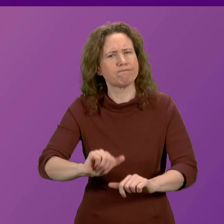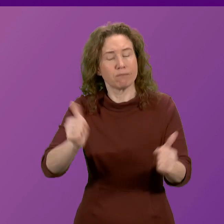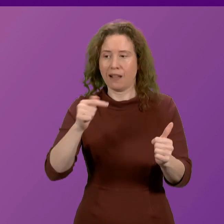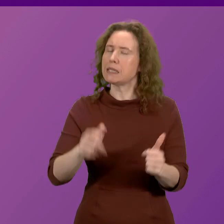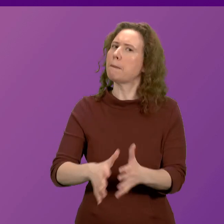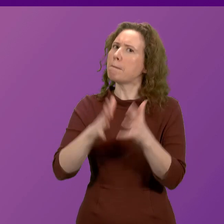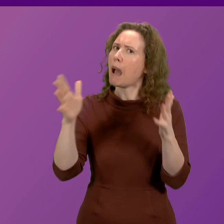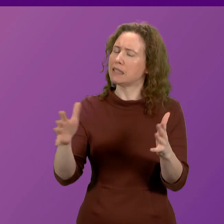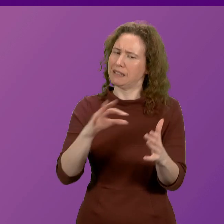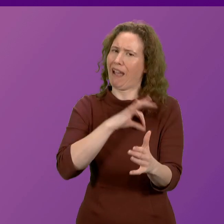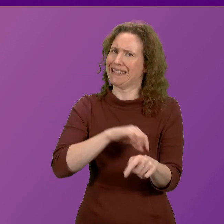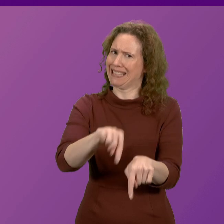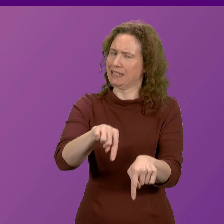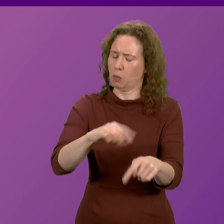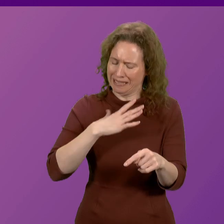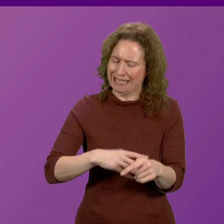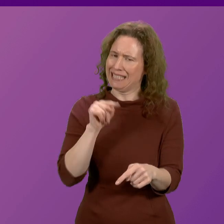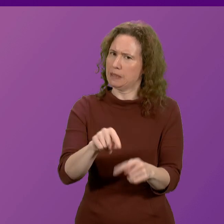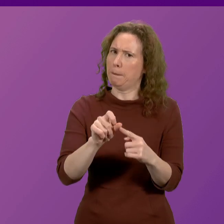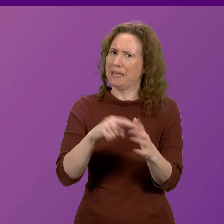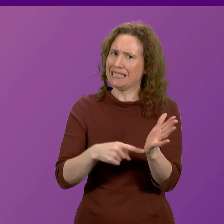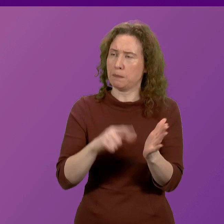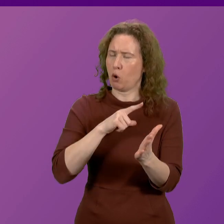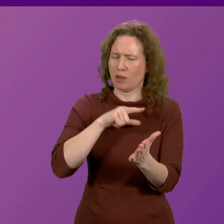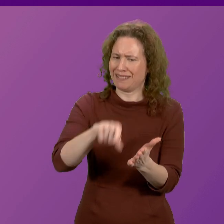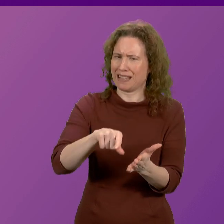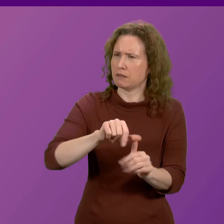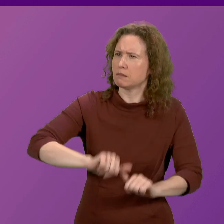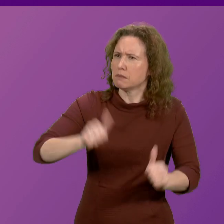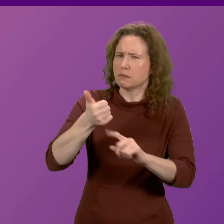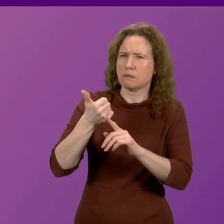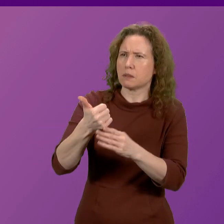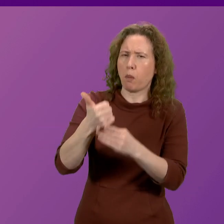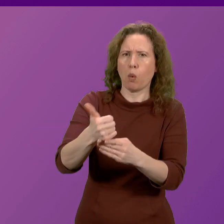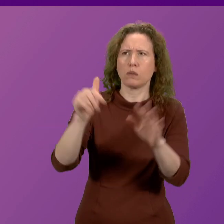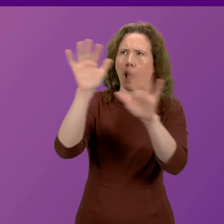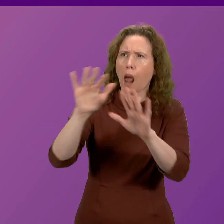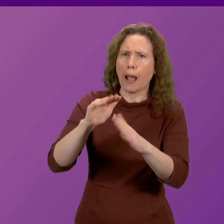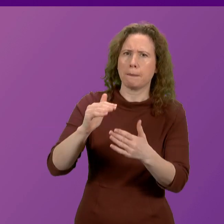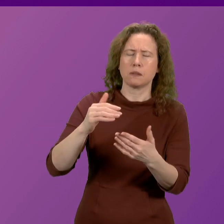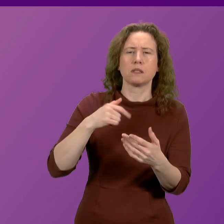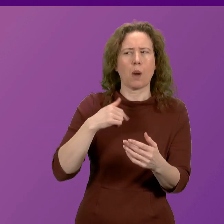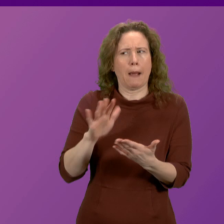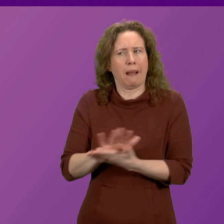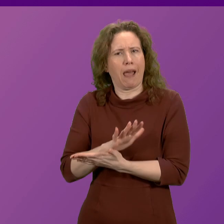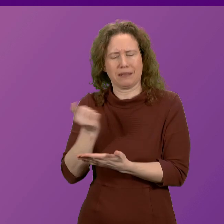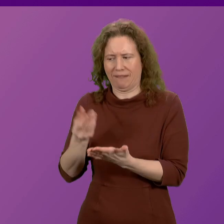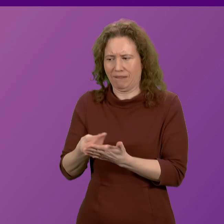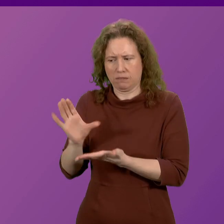asset for Scotland in dealing with the climate and nature emergencies, and I am glad that we are able to secure the necessary investment to support that